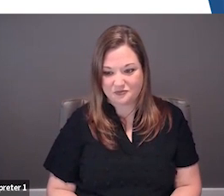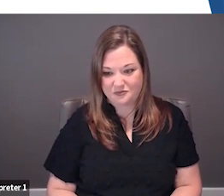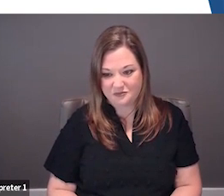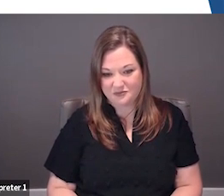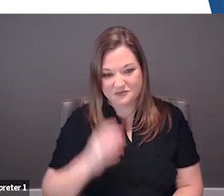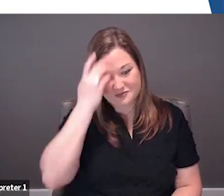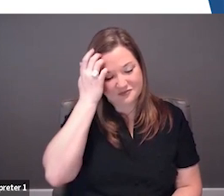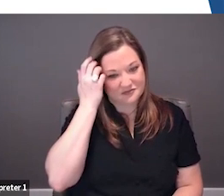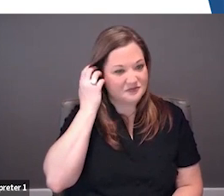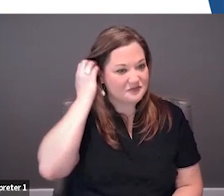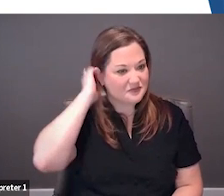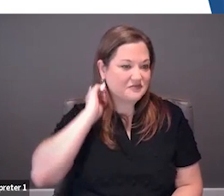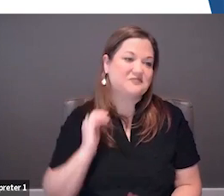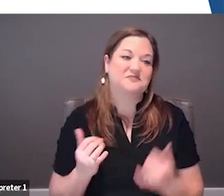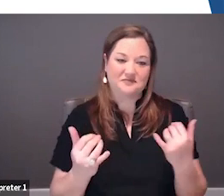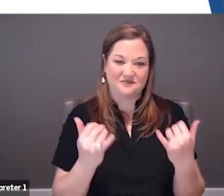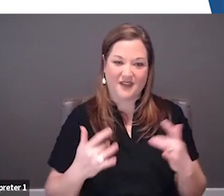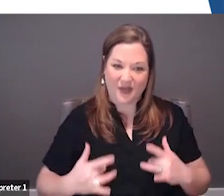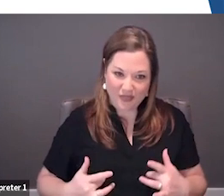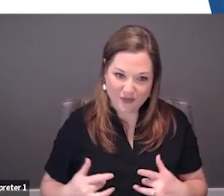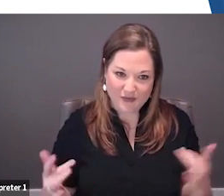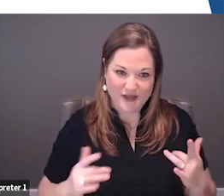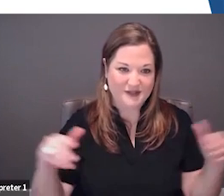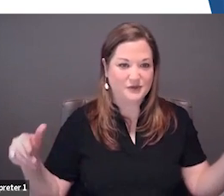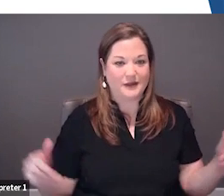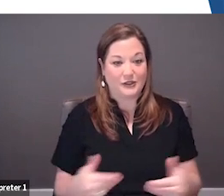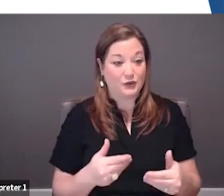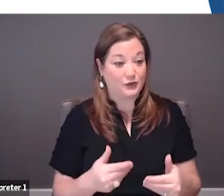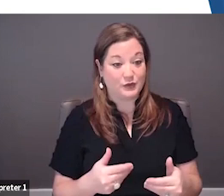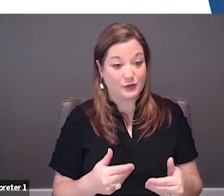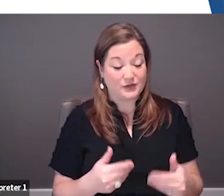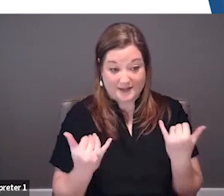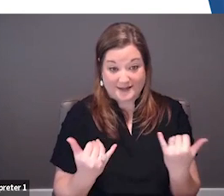I am very excited to introduce today's sponsor,